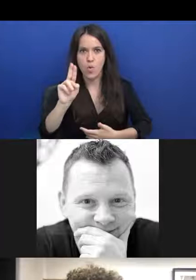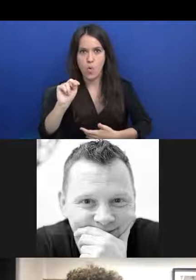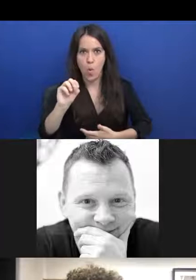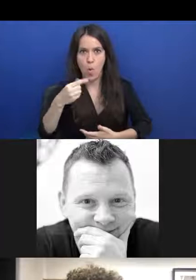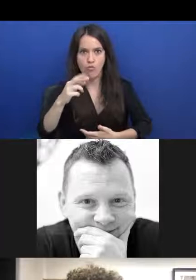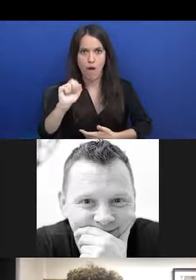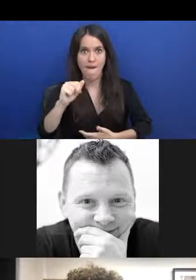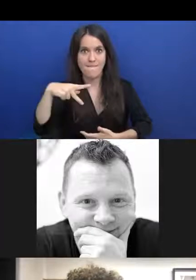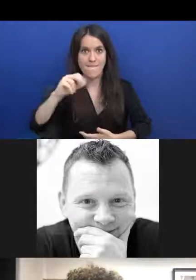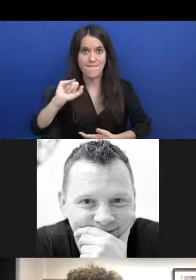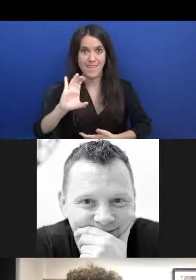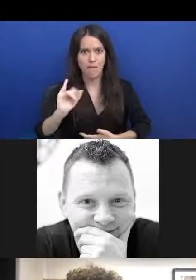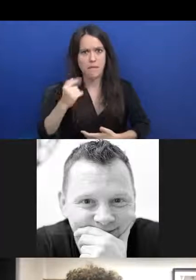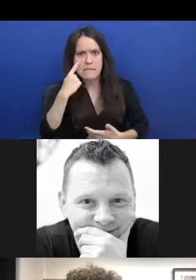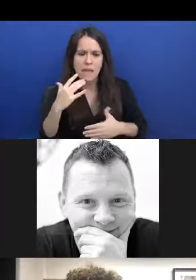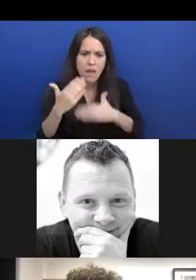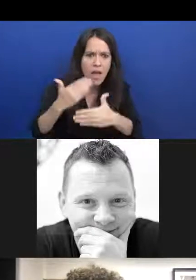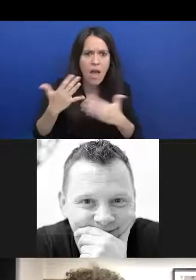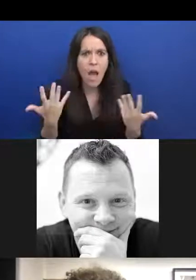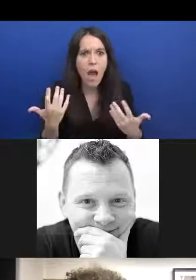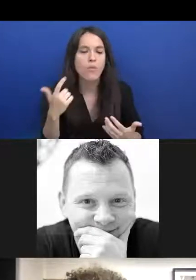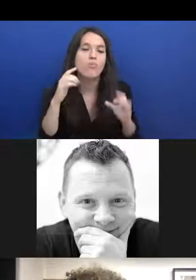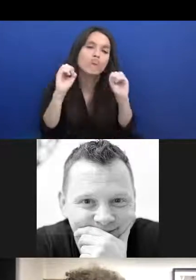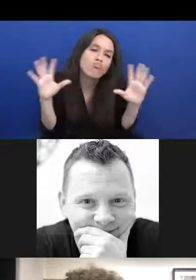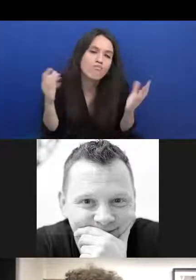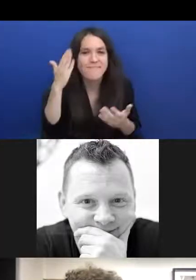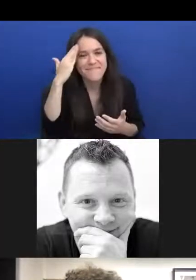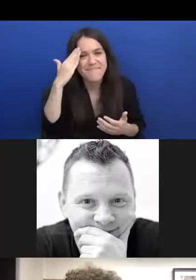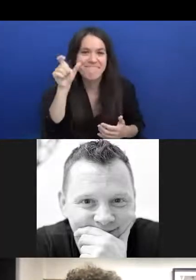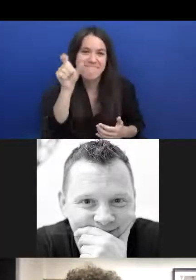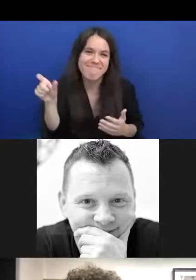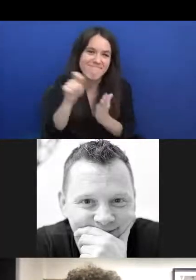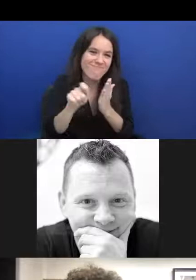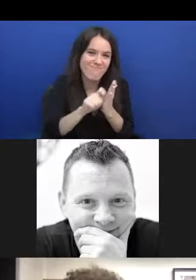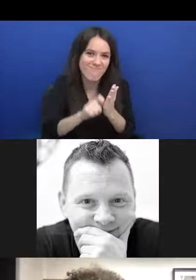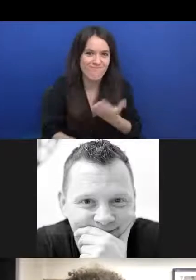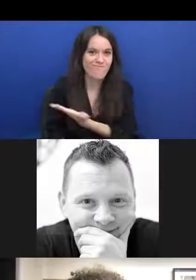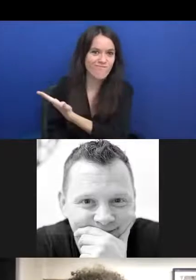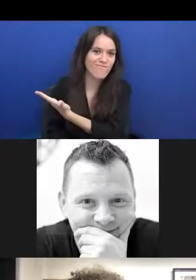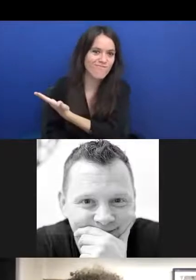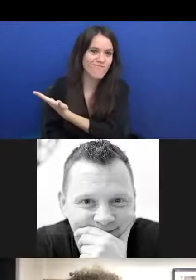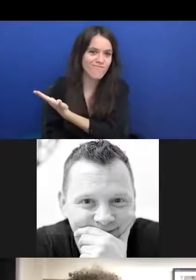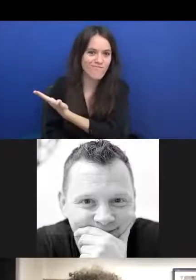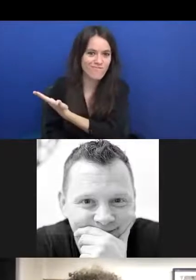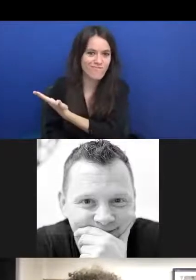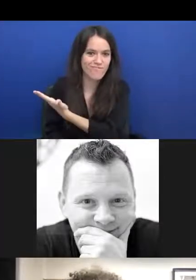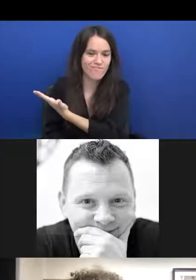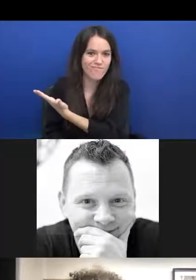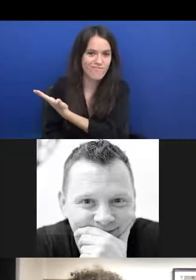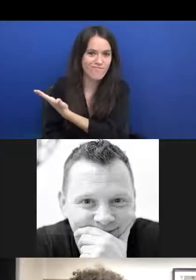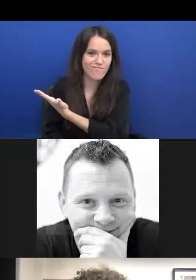on multilingualism in western Arnhem land where Warruwi is located he's long been concerned with